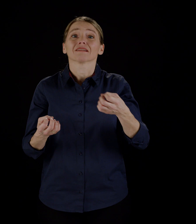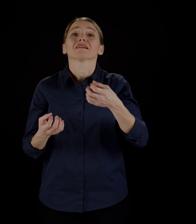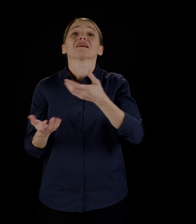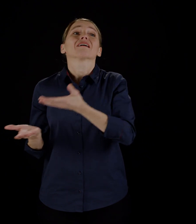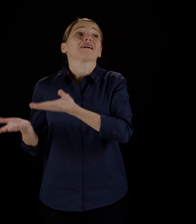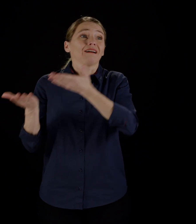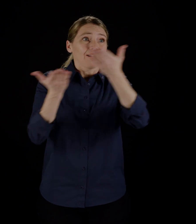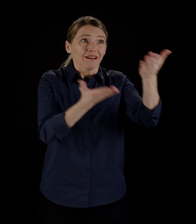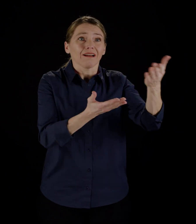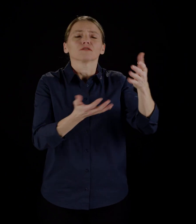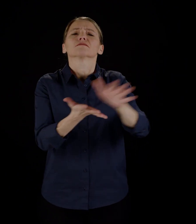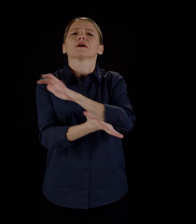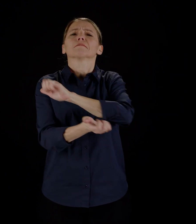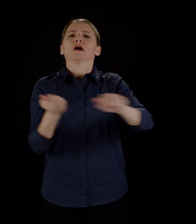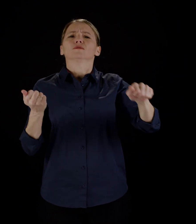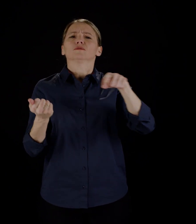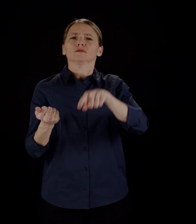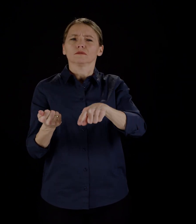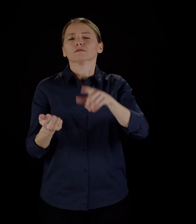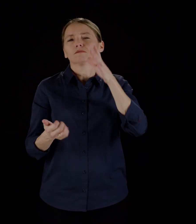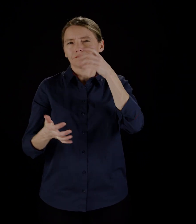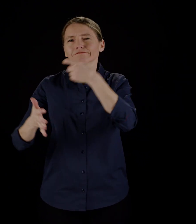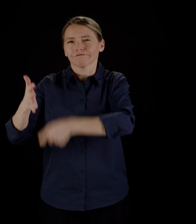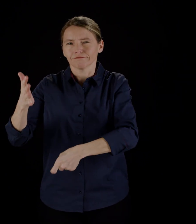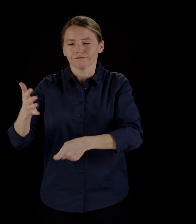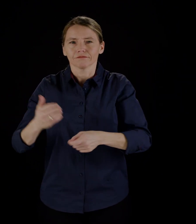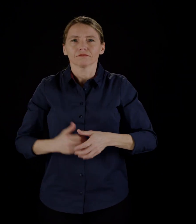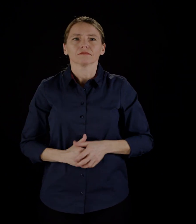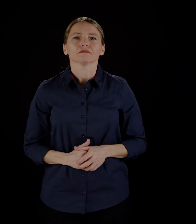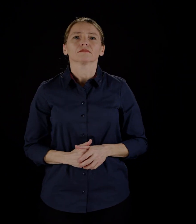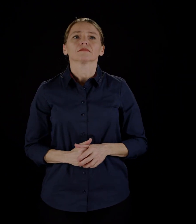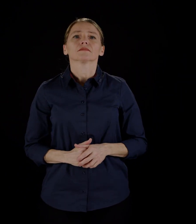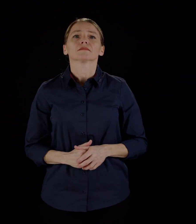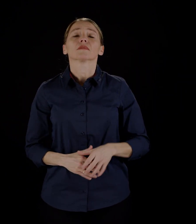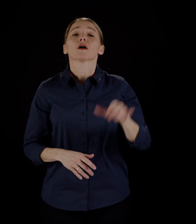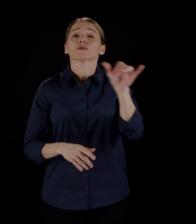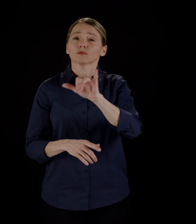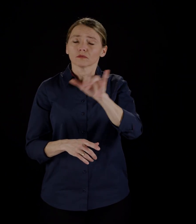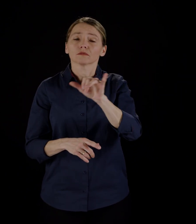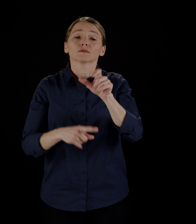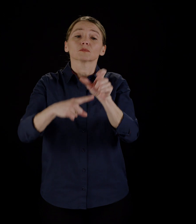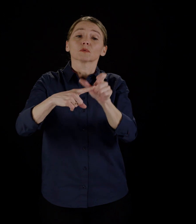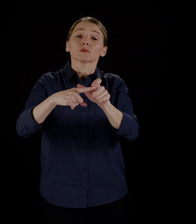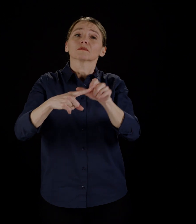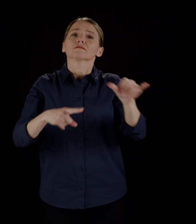This is also referred to as Non Return Fee or a Non Return Charge.